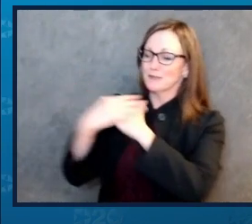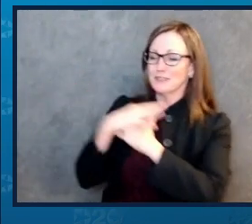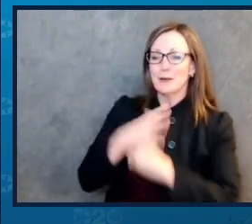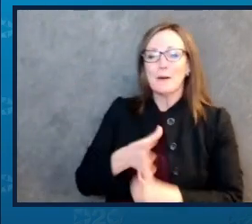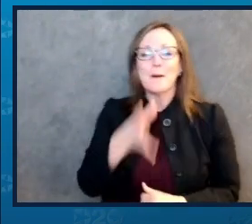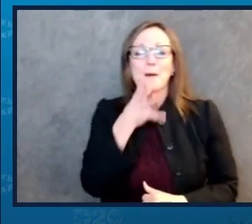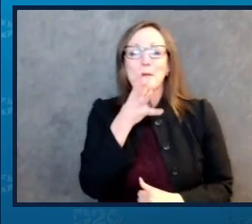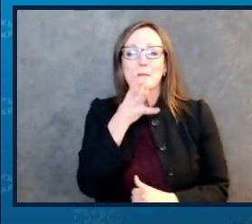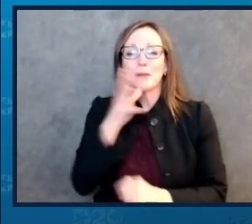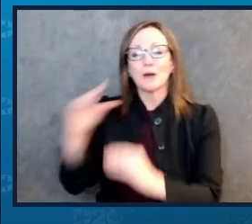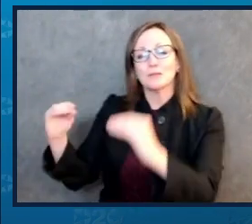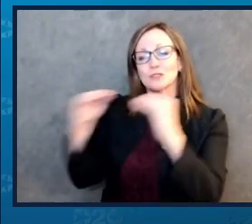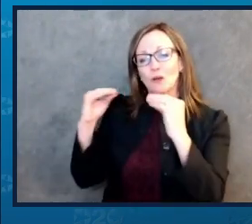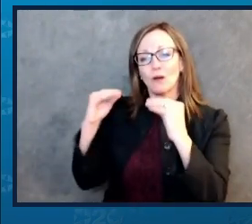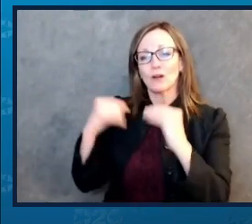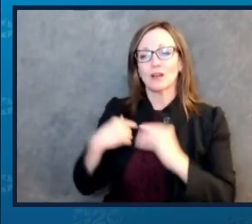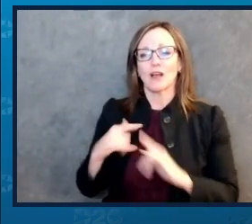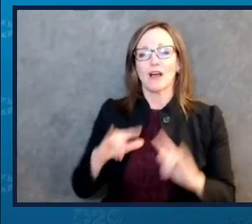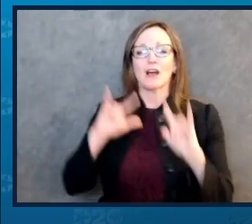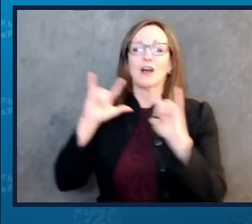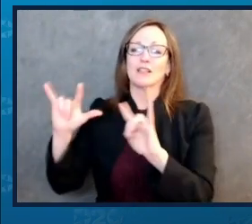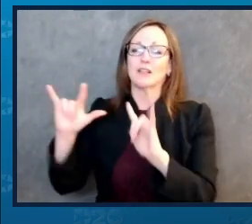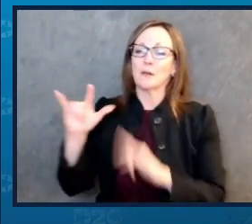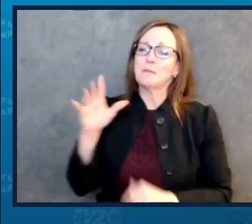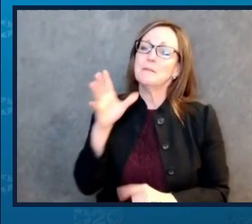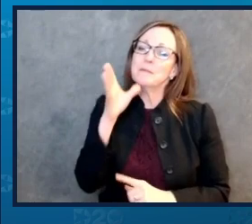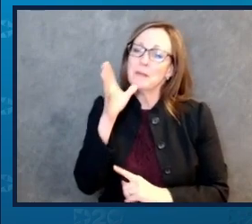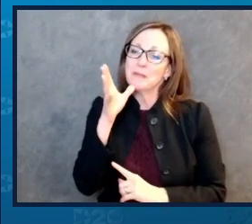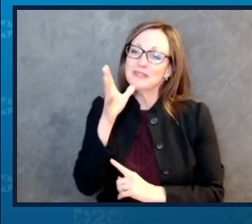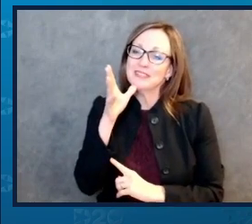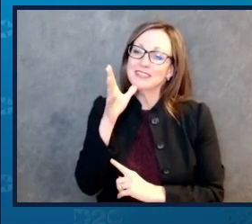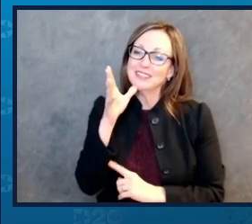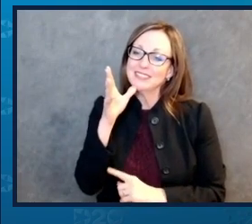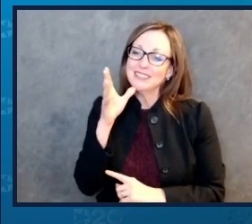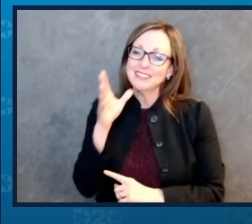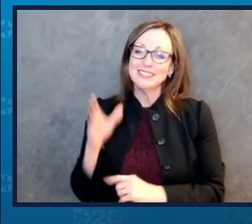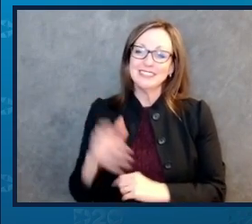WE ARE SO PROUD OF YOU, ANTI.